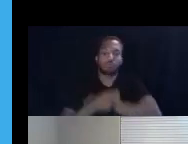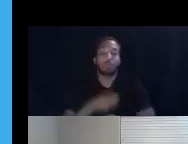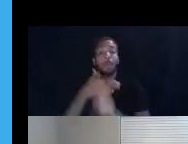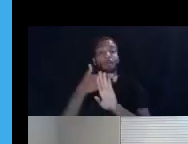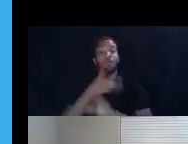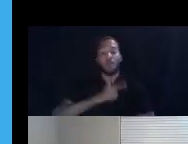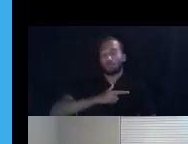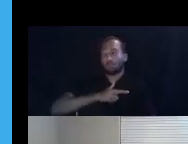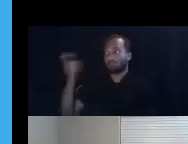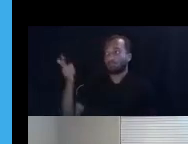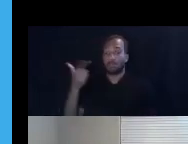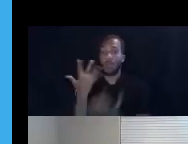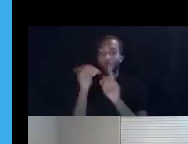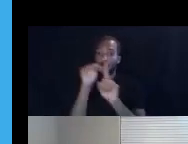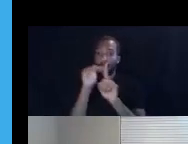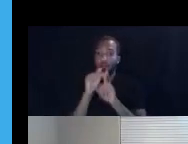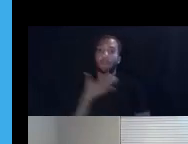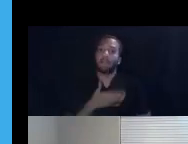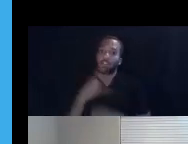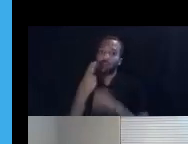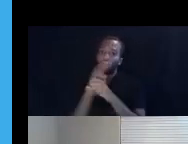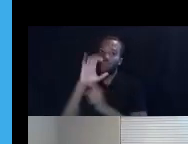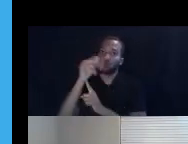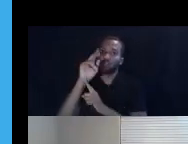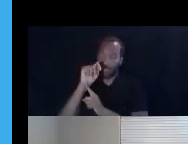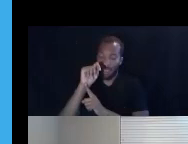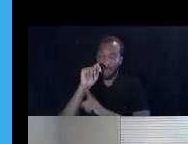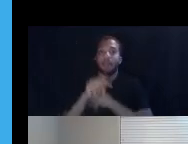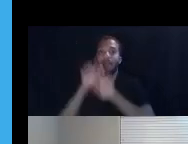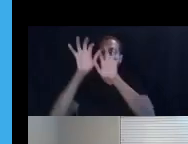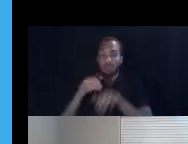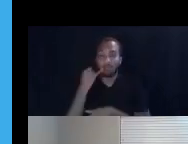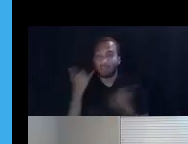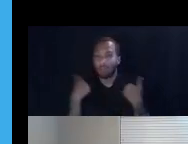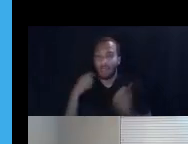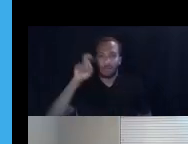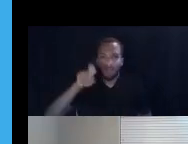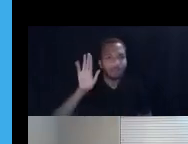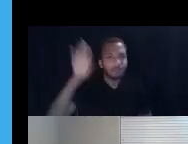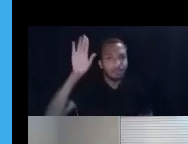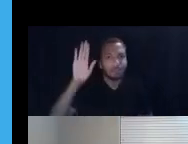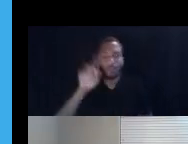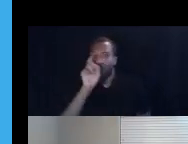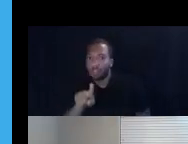just a reminder to please use the chat box and question function to let us know your needs for questions. Please say your name before speaking,